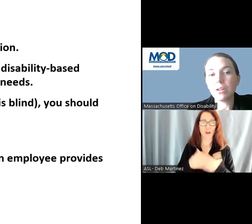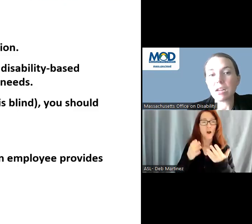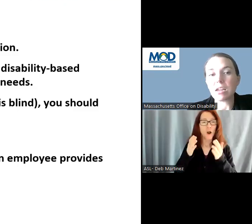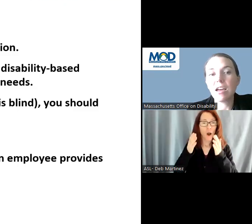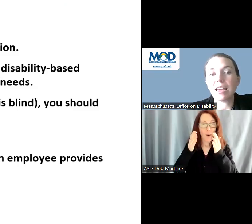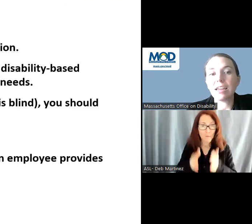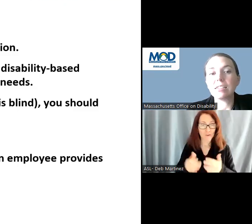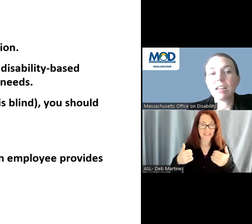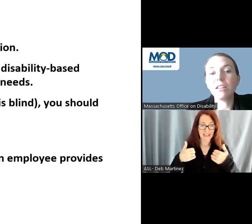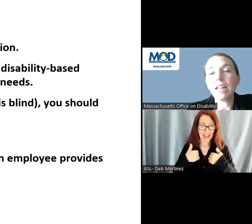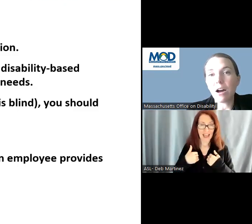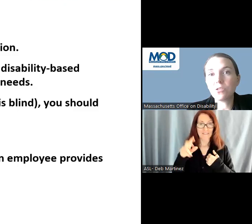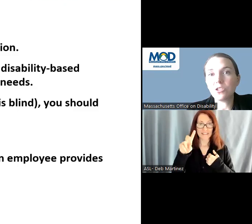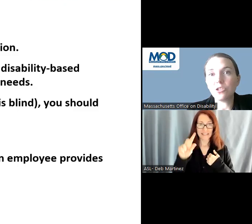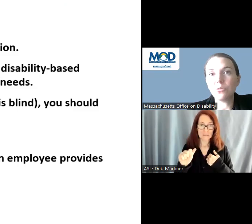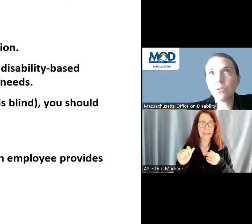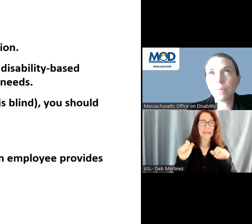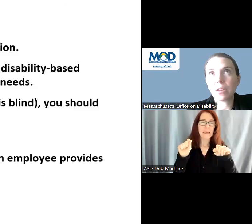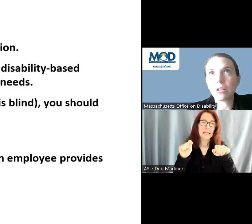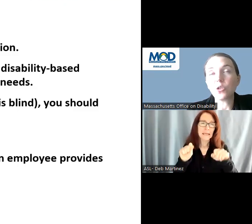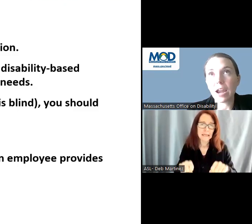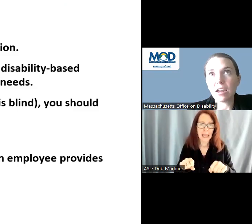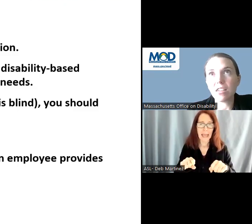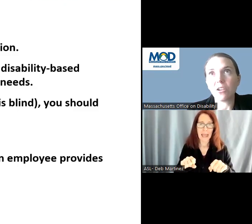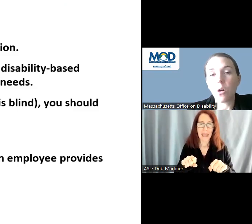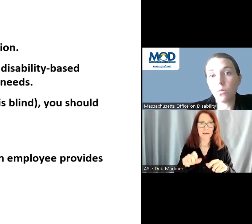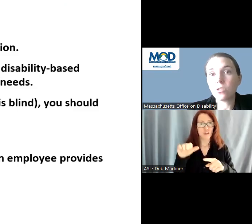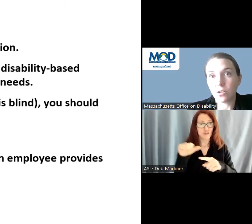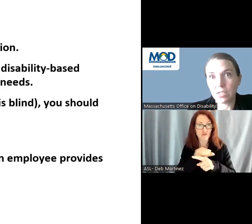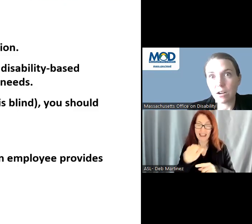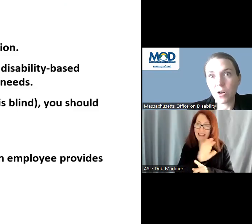is allowed to train their own service animal